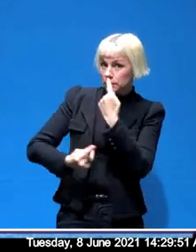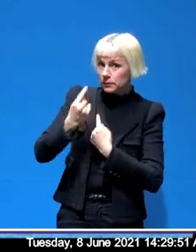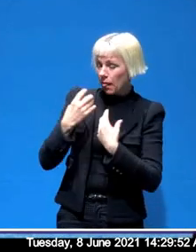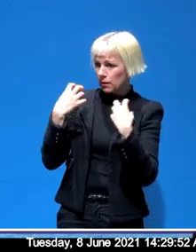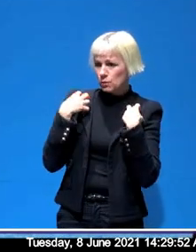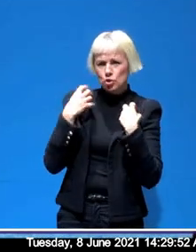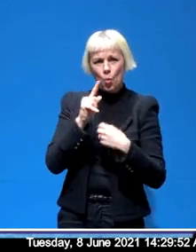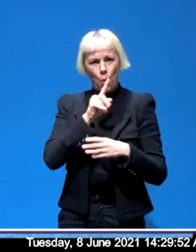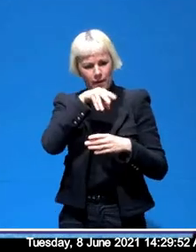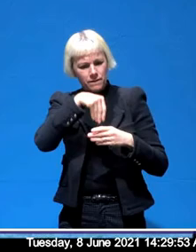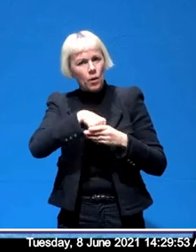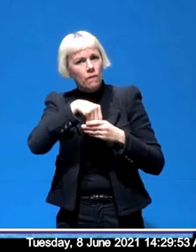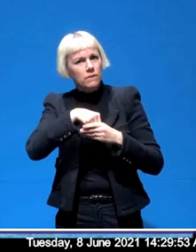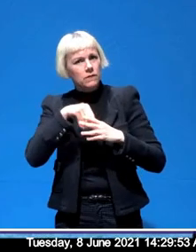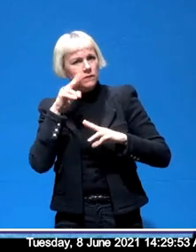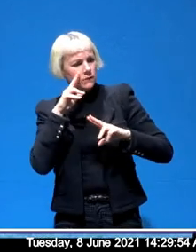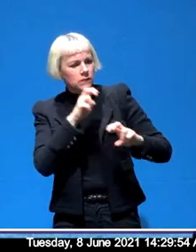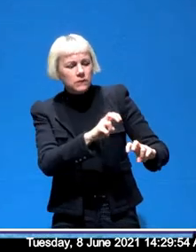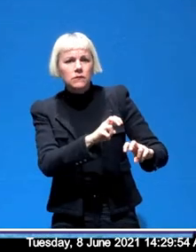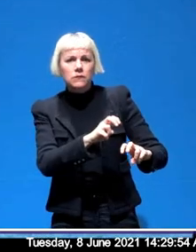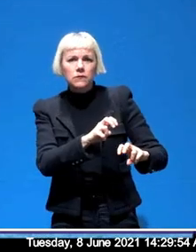so far as you're aware, just from your experience?